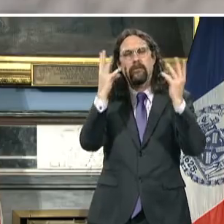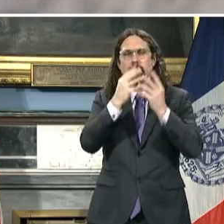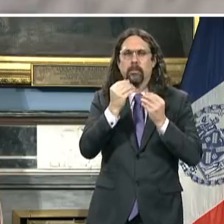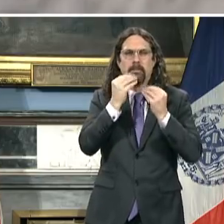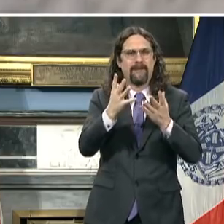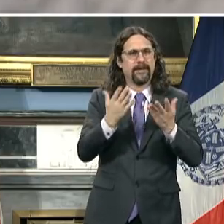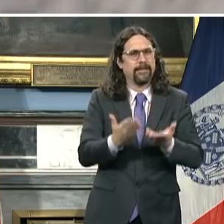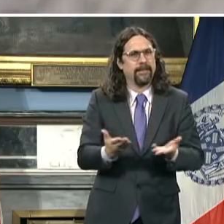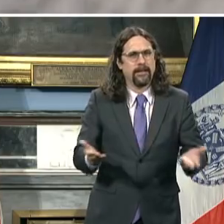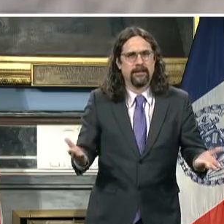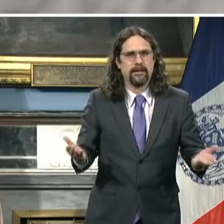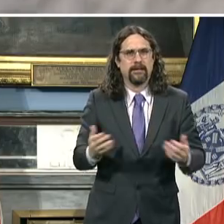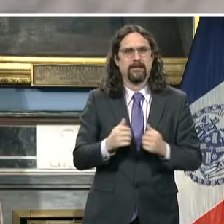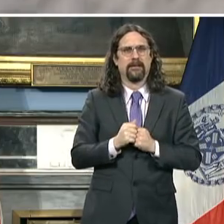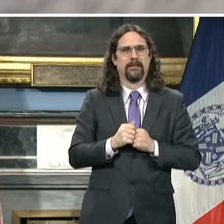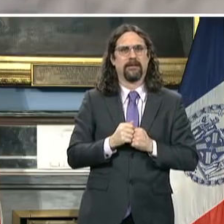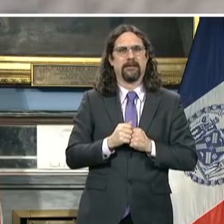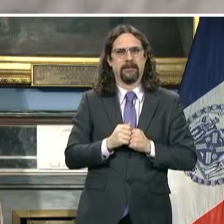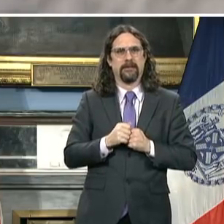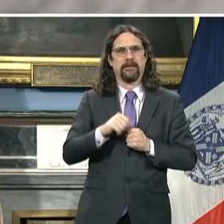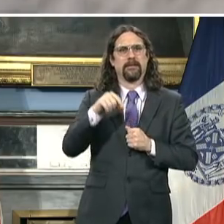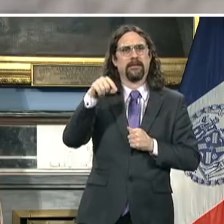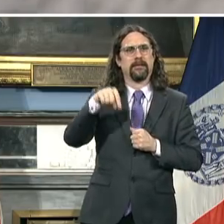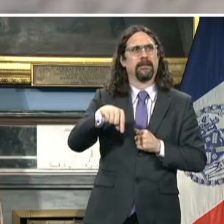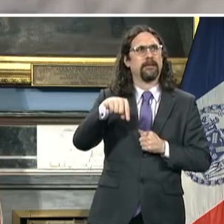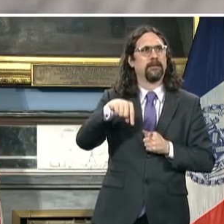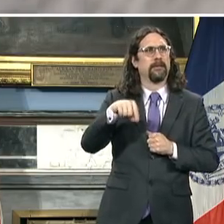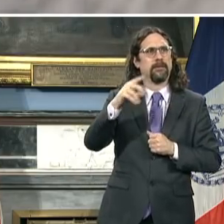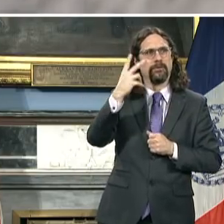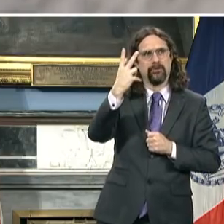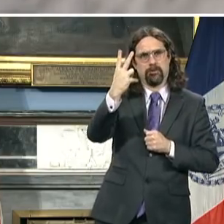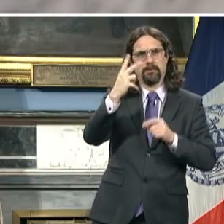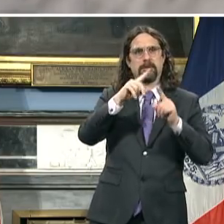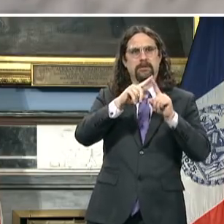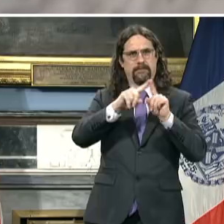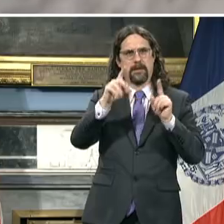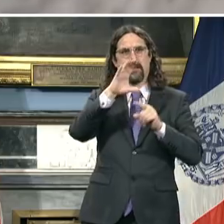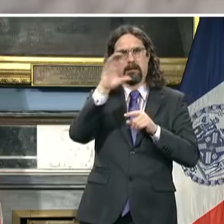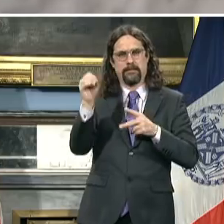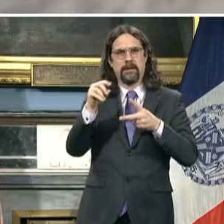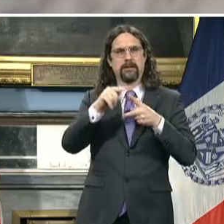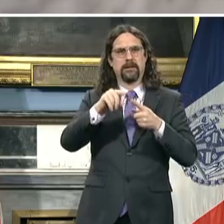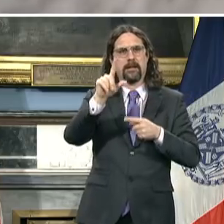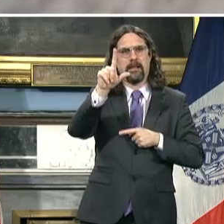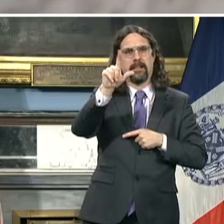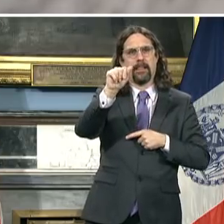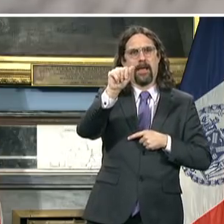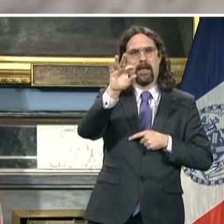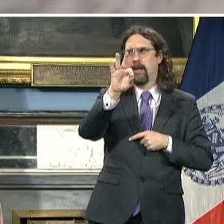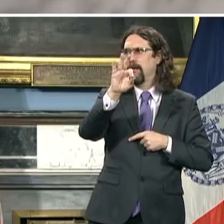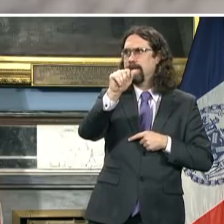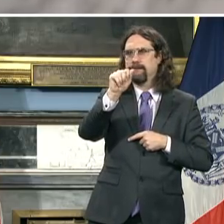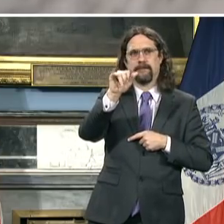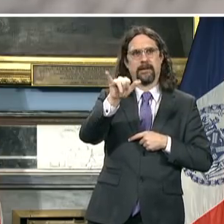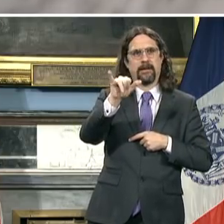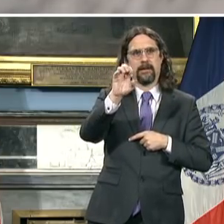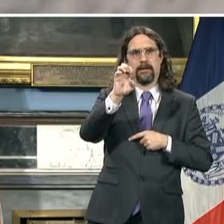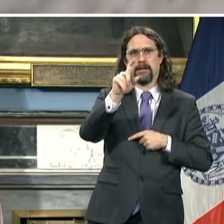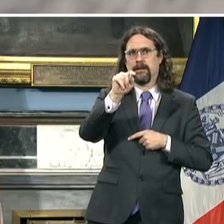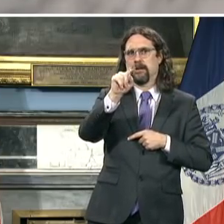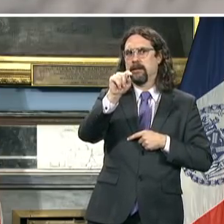AND THEY'RE VERY